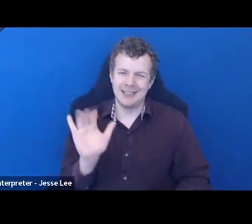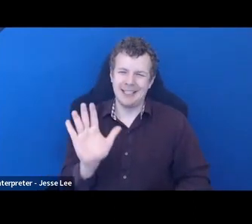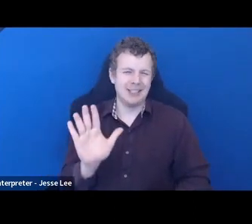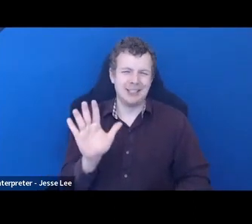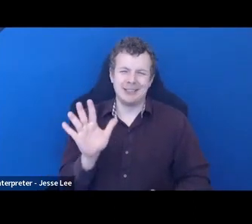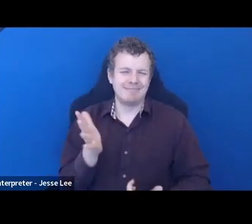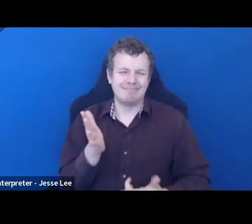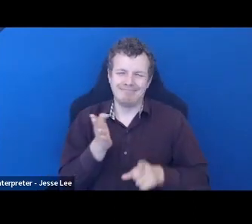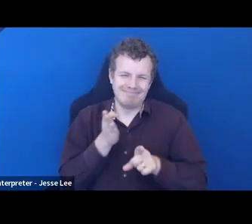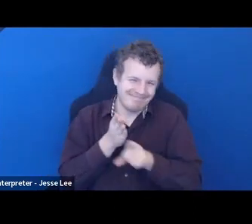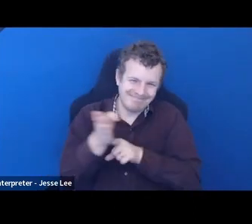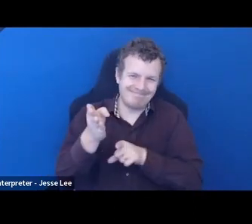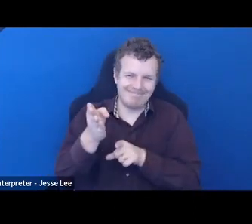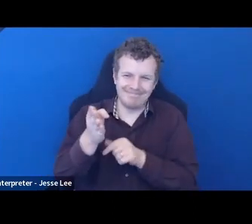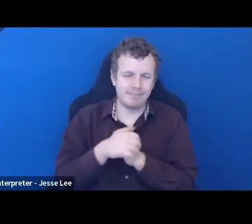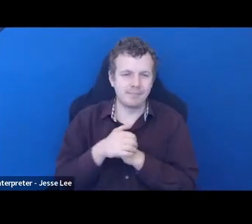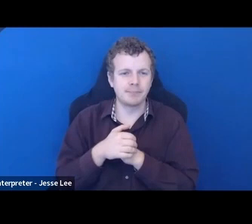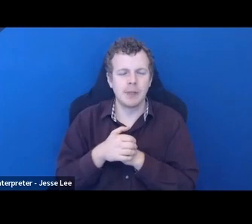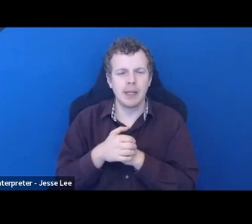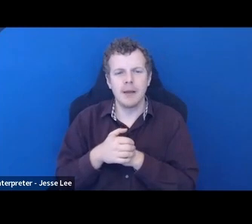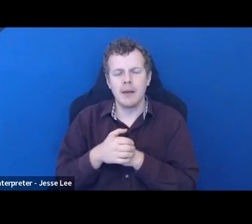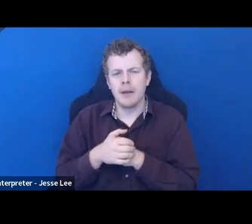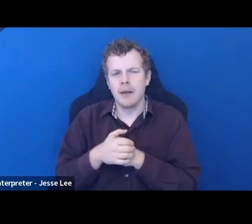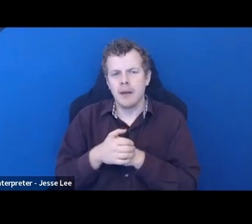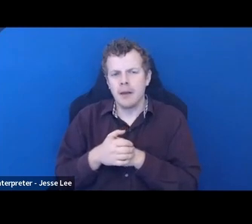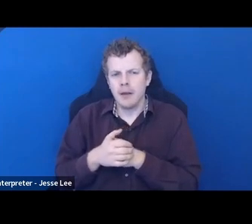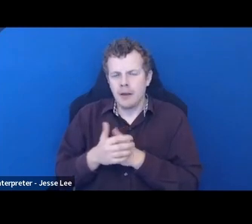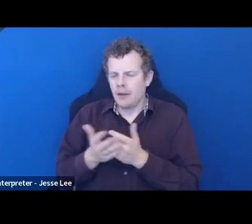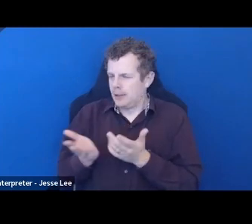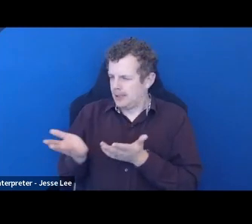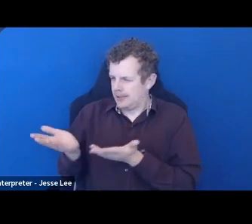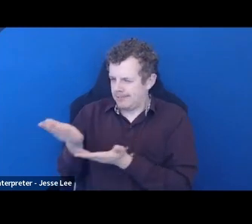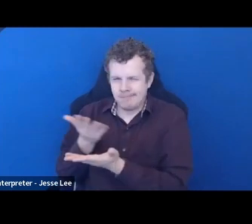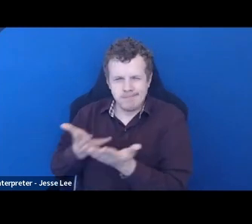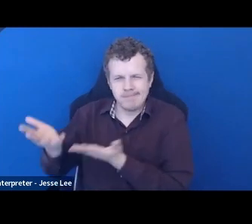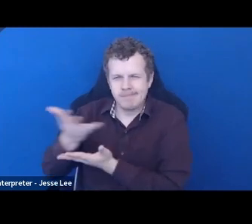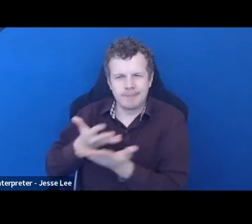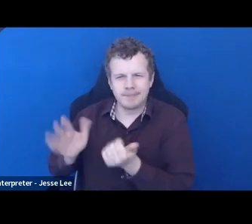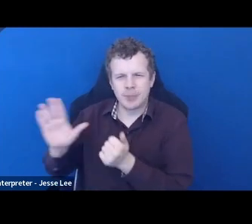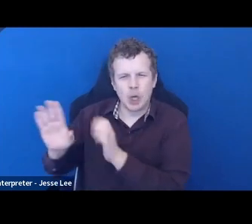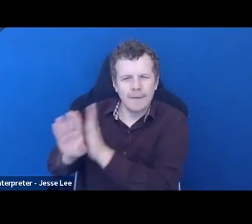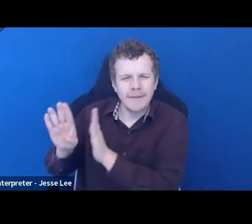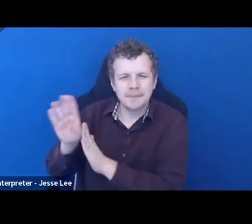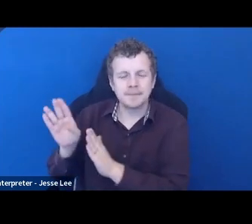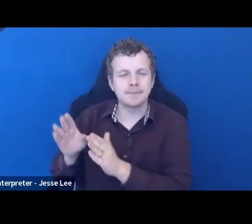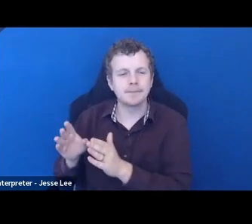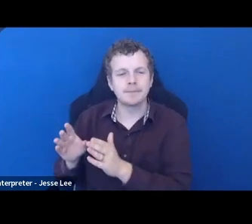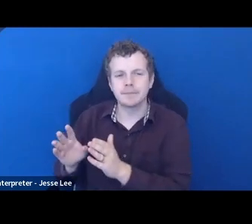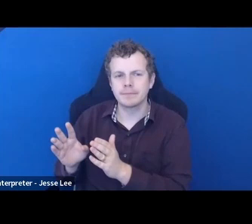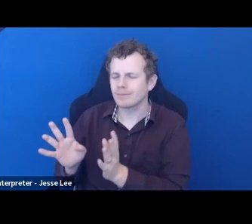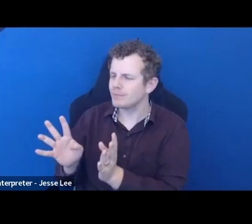So facilitating all of that development through you know, speaking to a child a certain way.